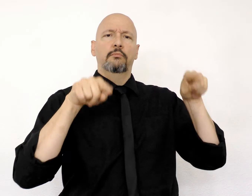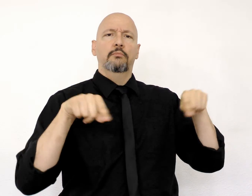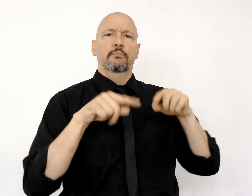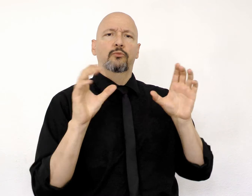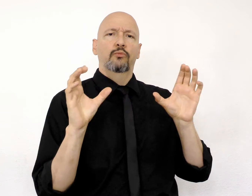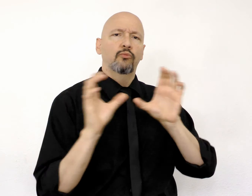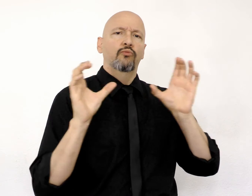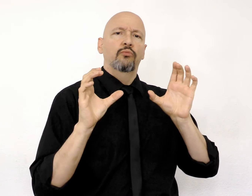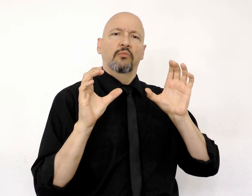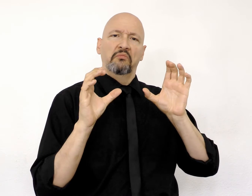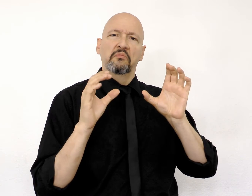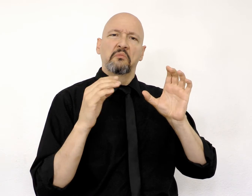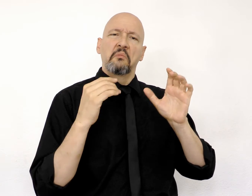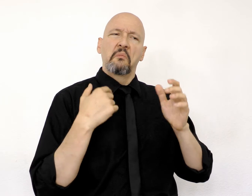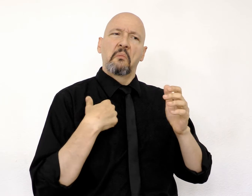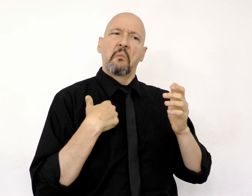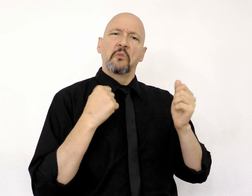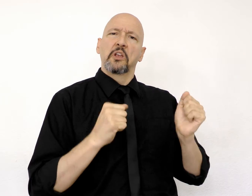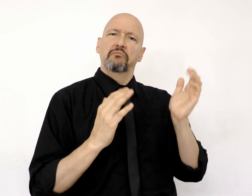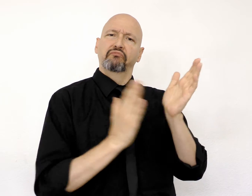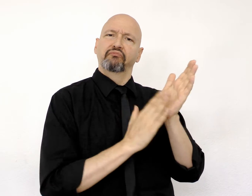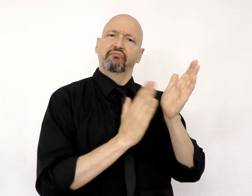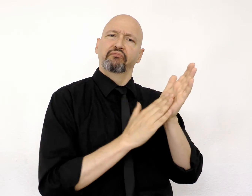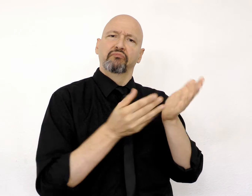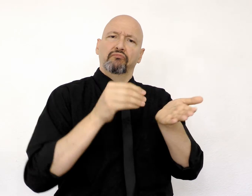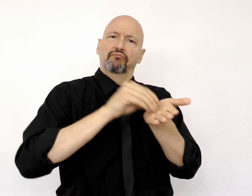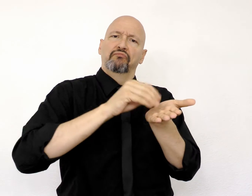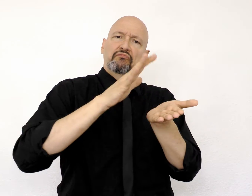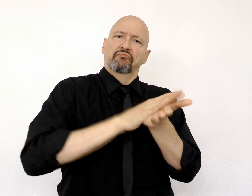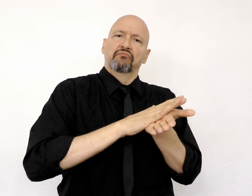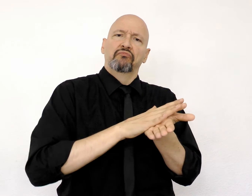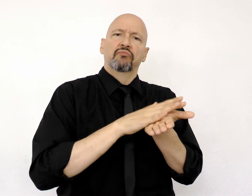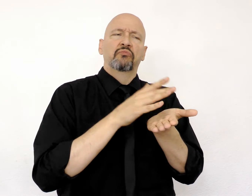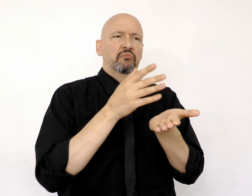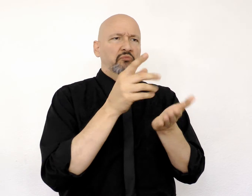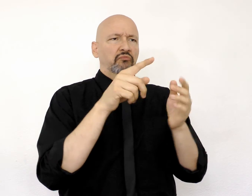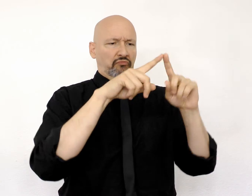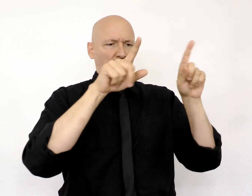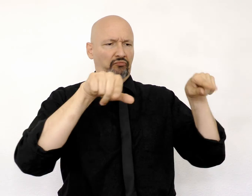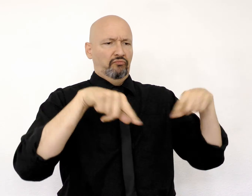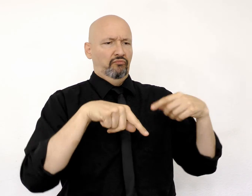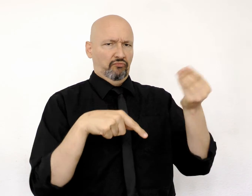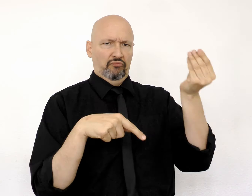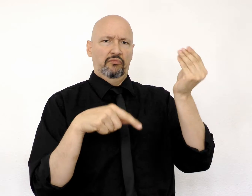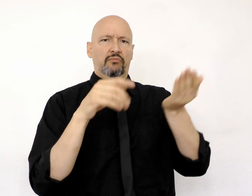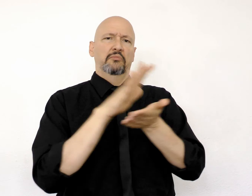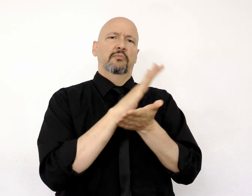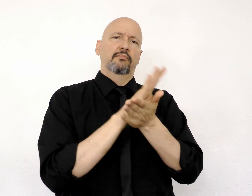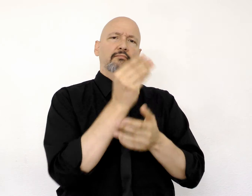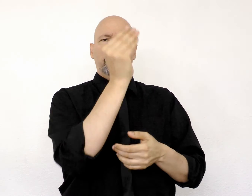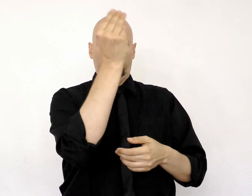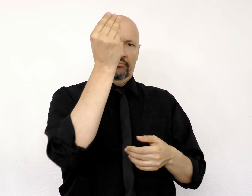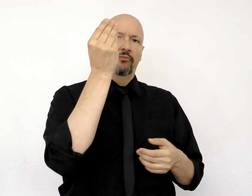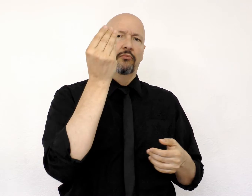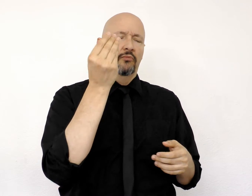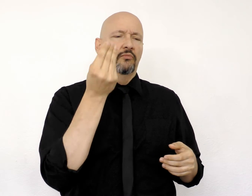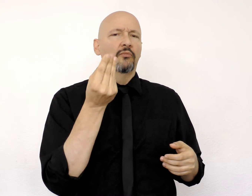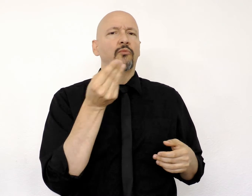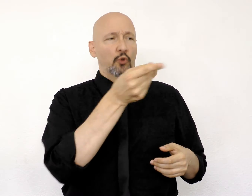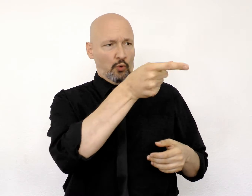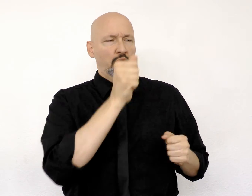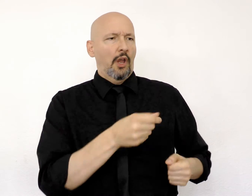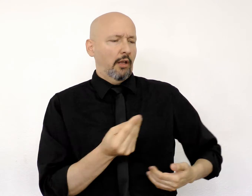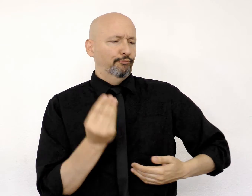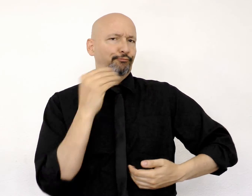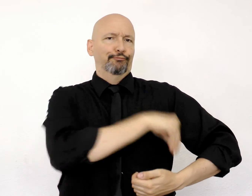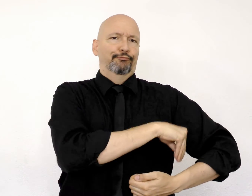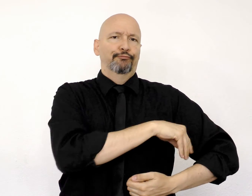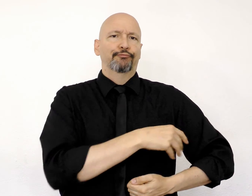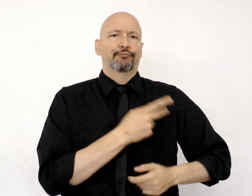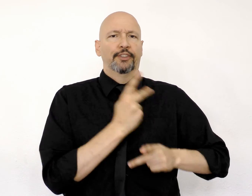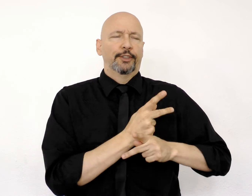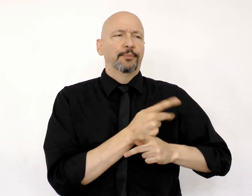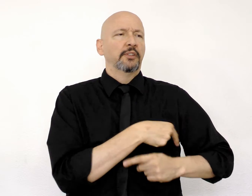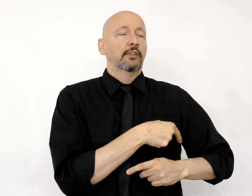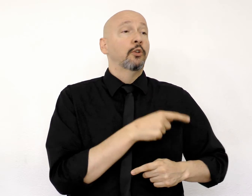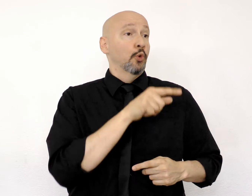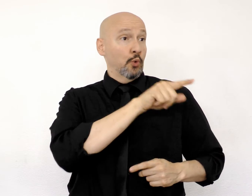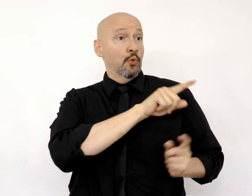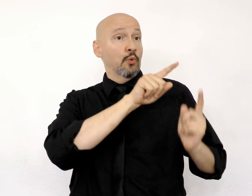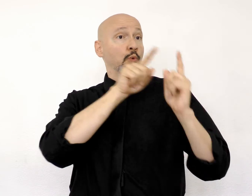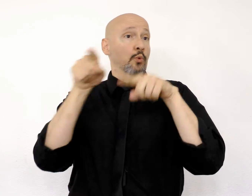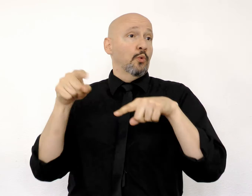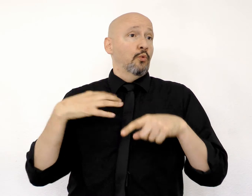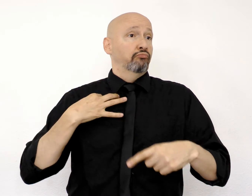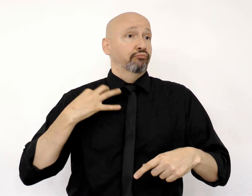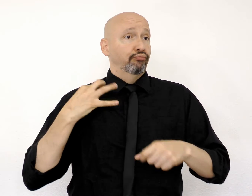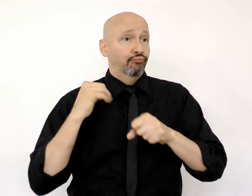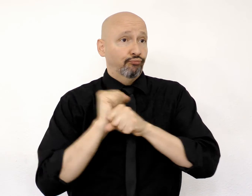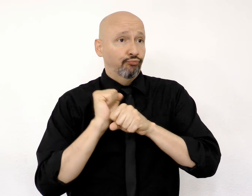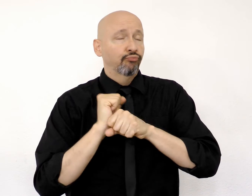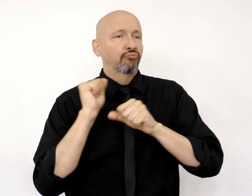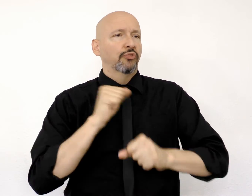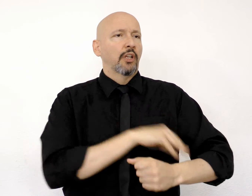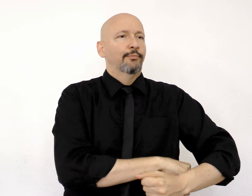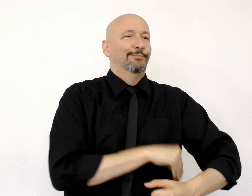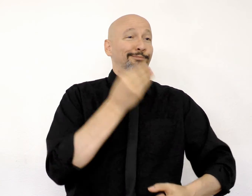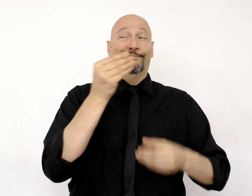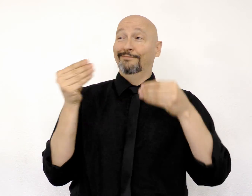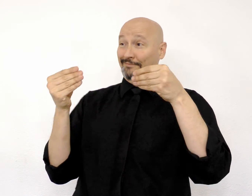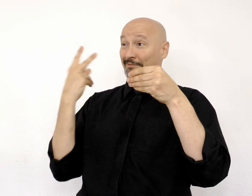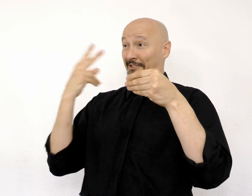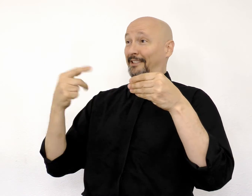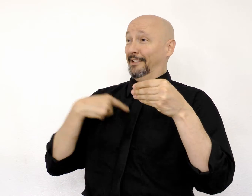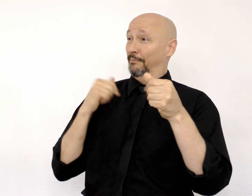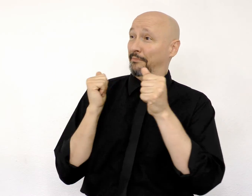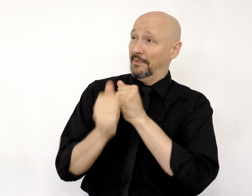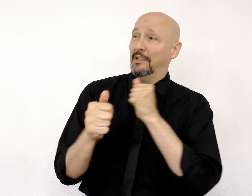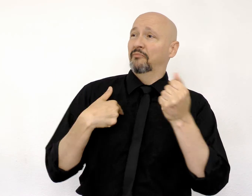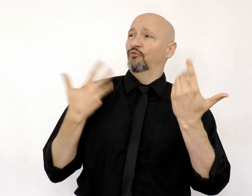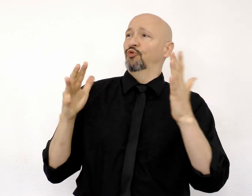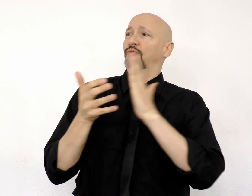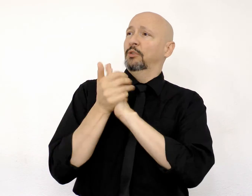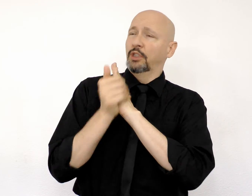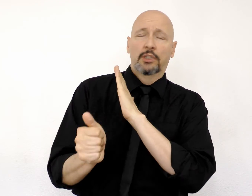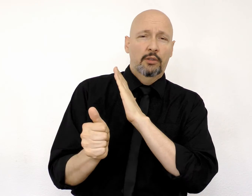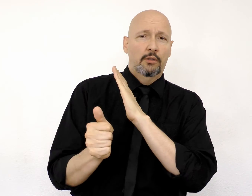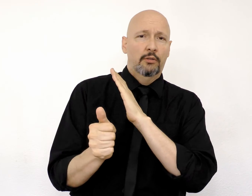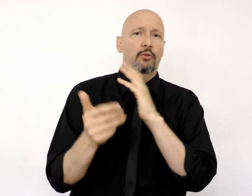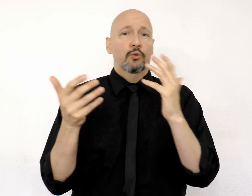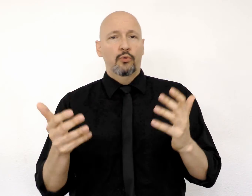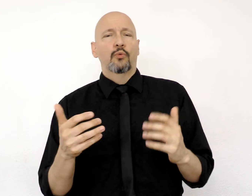I can provide them documentation and recognition of their learning which they can then use for employment purposes.